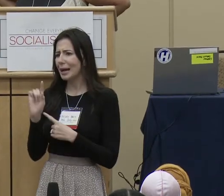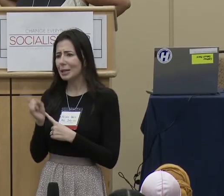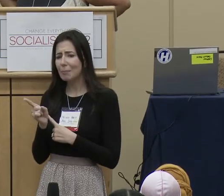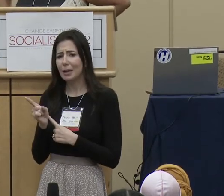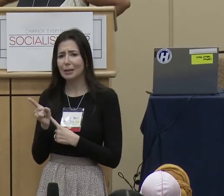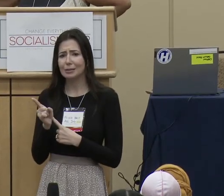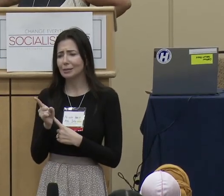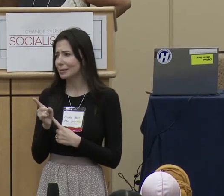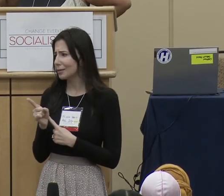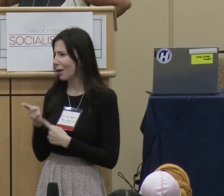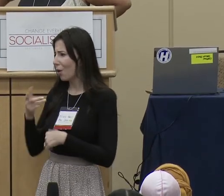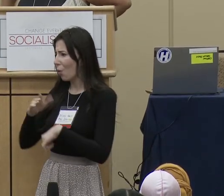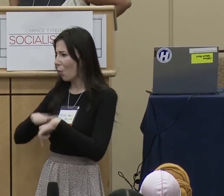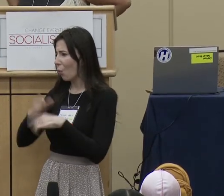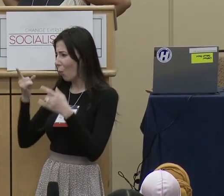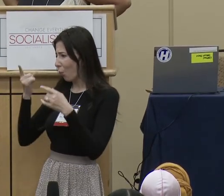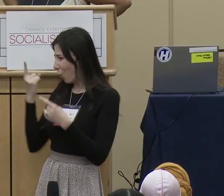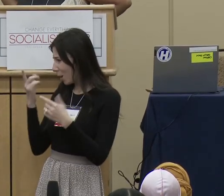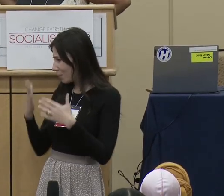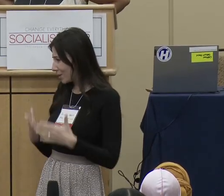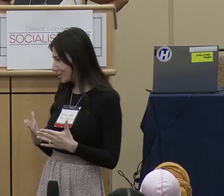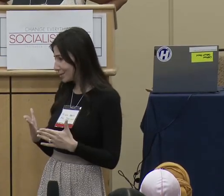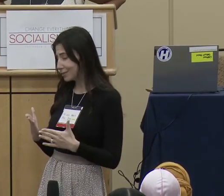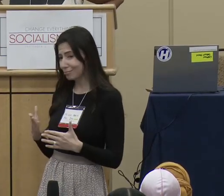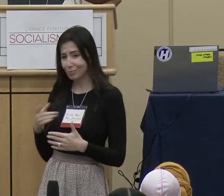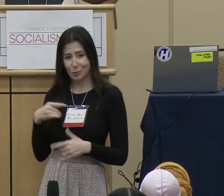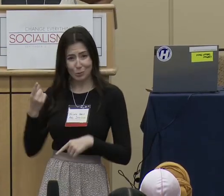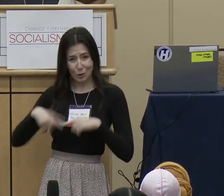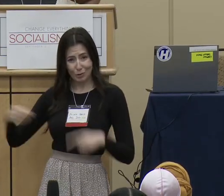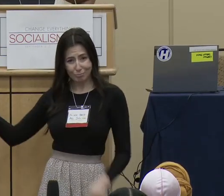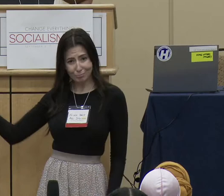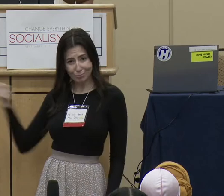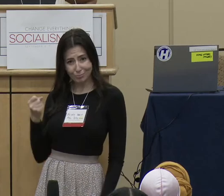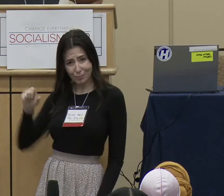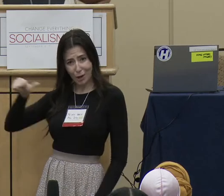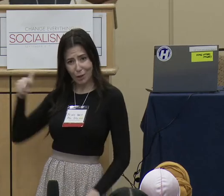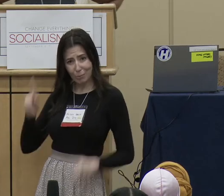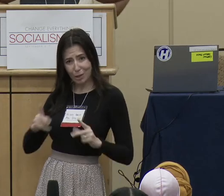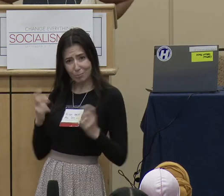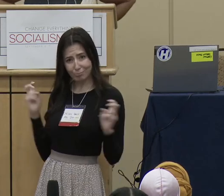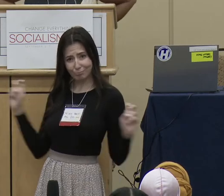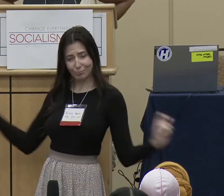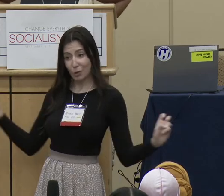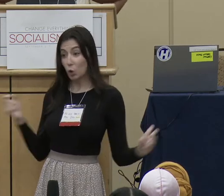always glad to be here . 90 minutes of one person. Couldn't